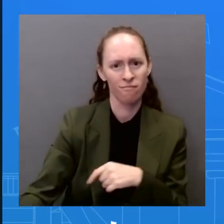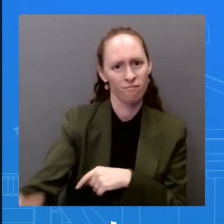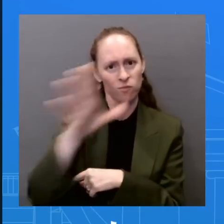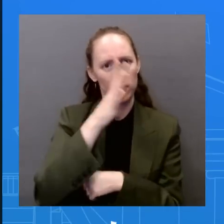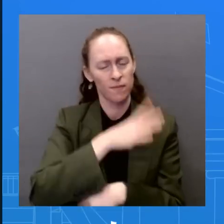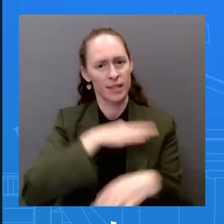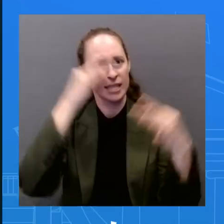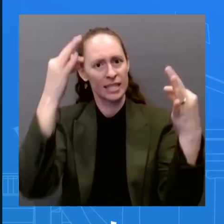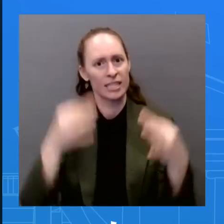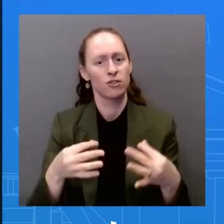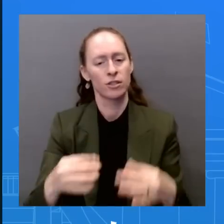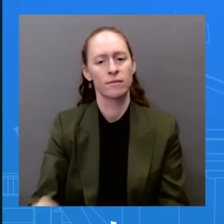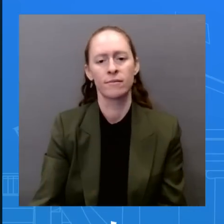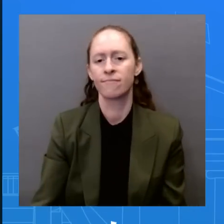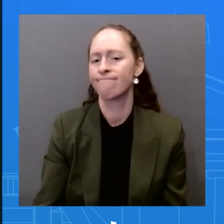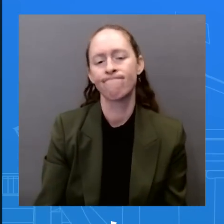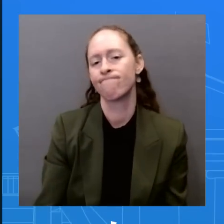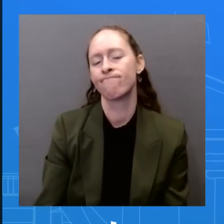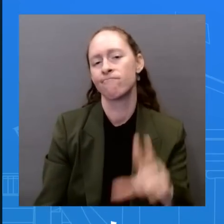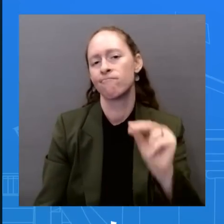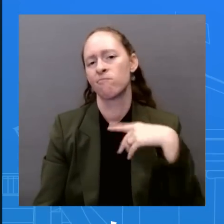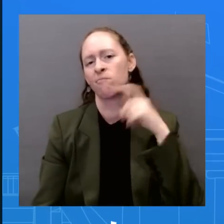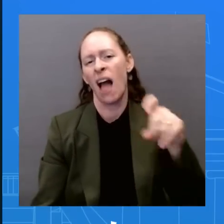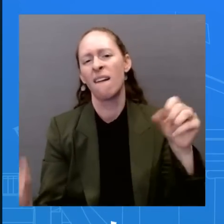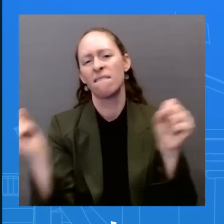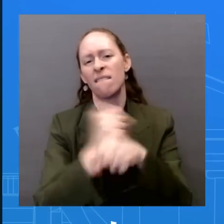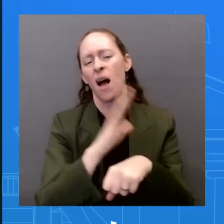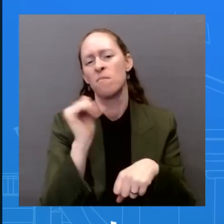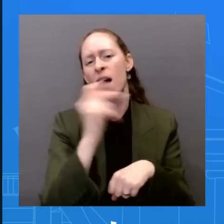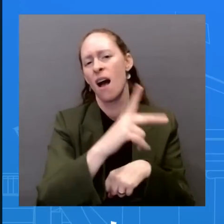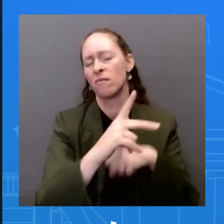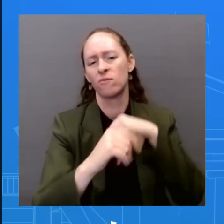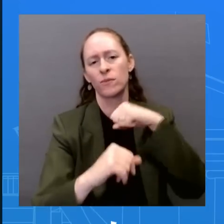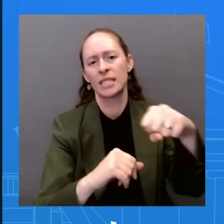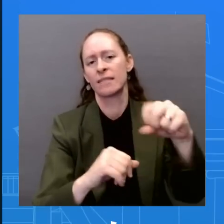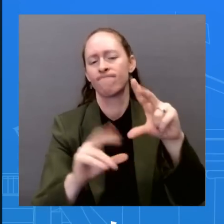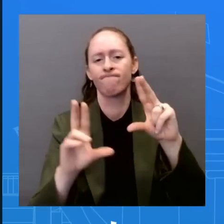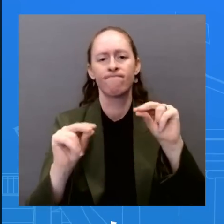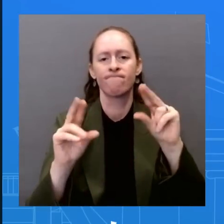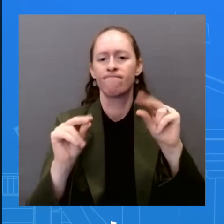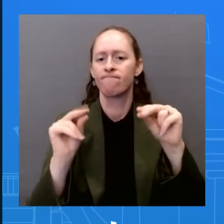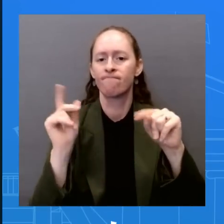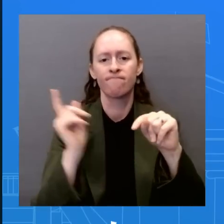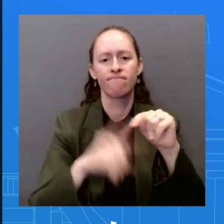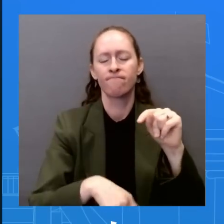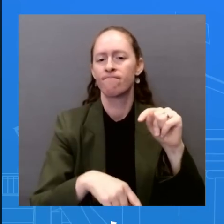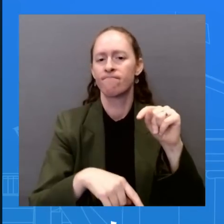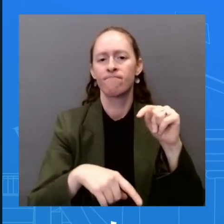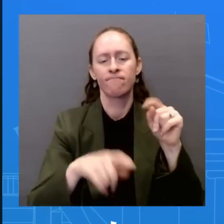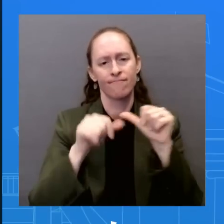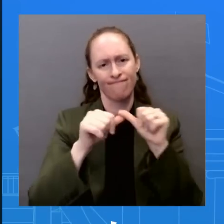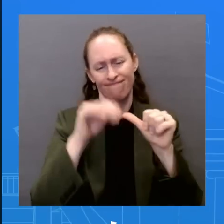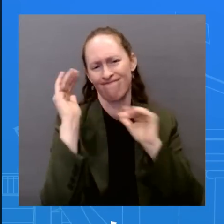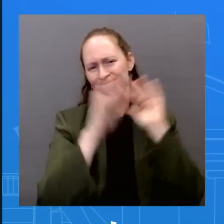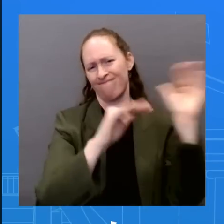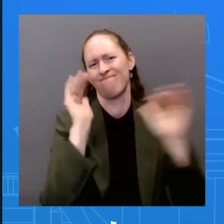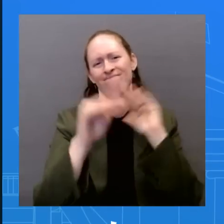and speak out about and be very loud and clear that, you know, we have to fight for our freedoms and our rights.